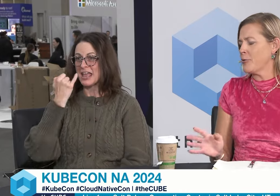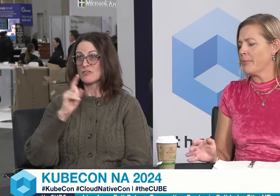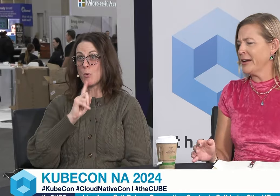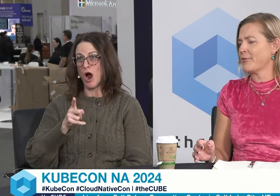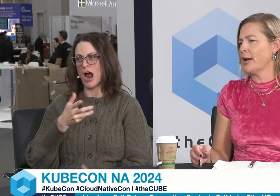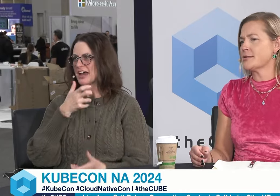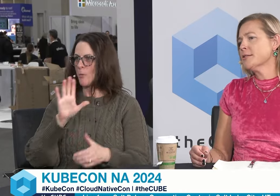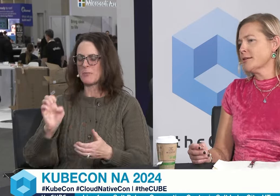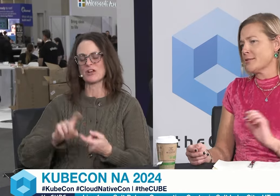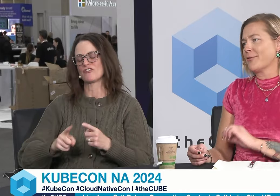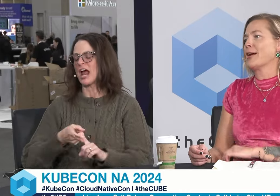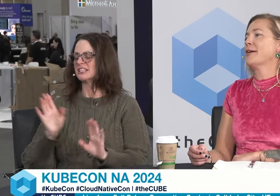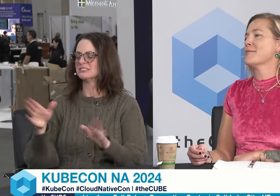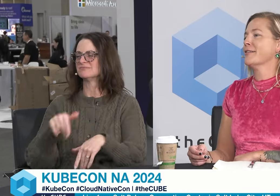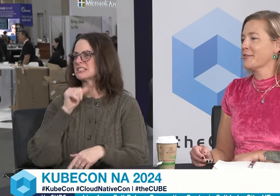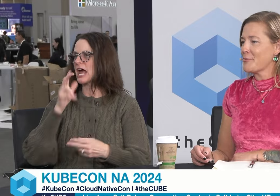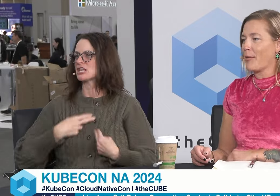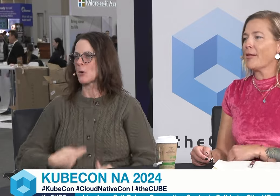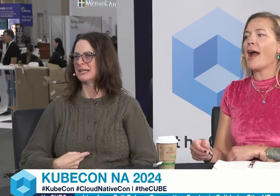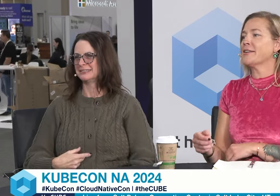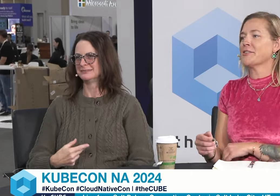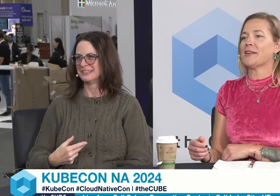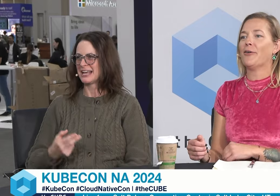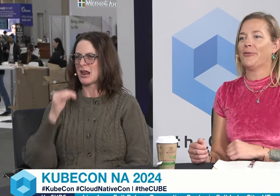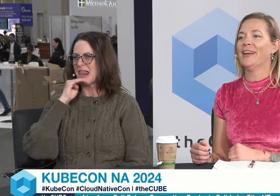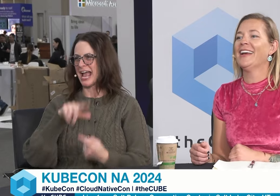I don't even want to be your friend. It's not very human. You're probably lying to yourself.